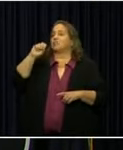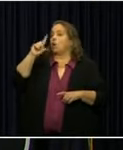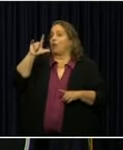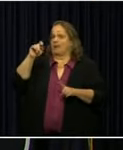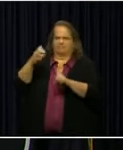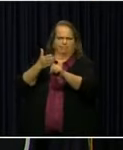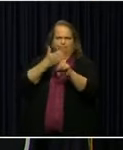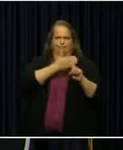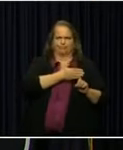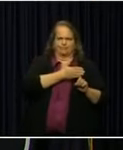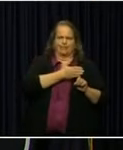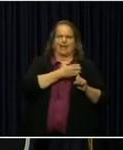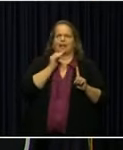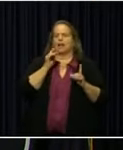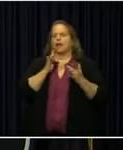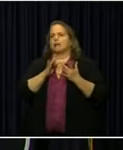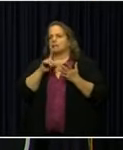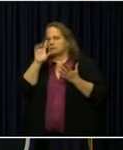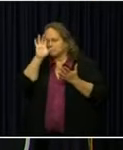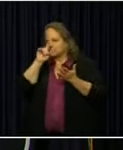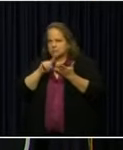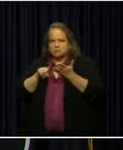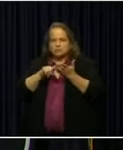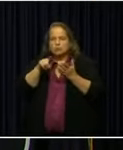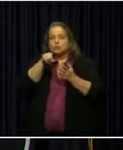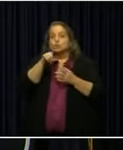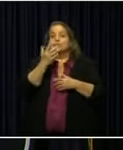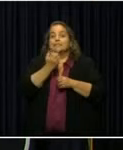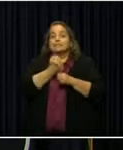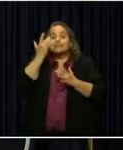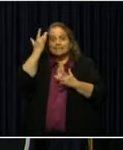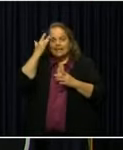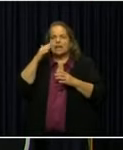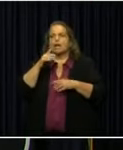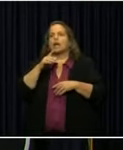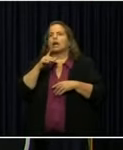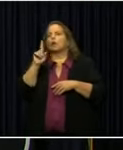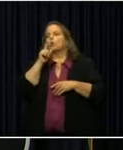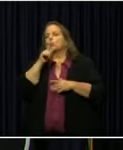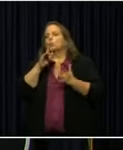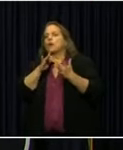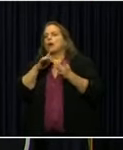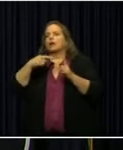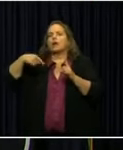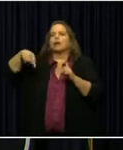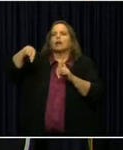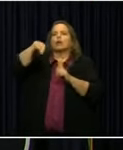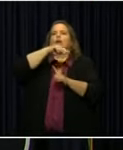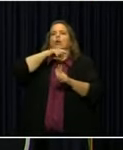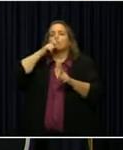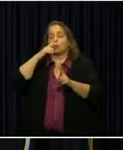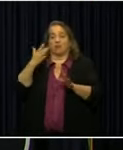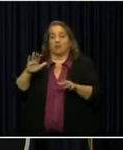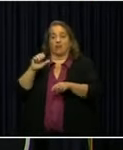INTO PHASE 1 INDIVIDUALS.